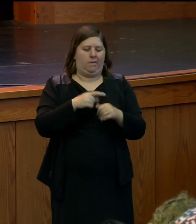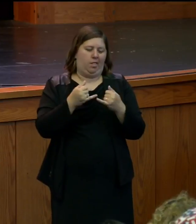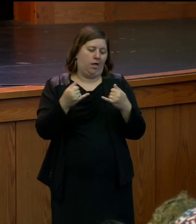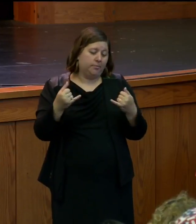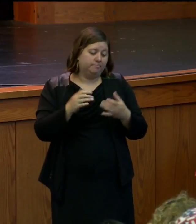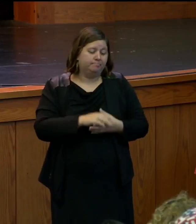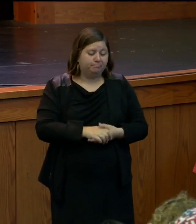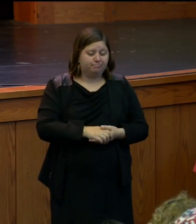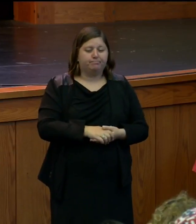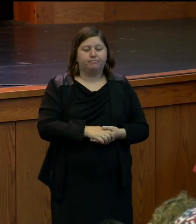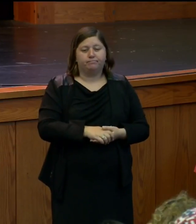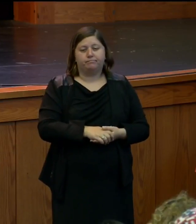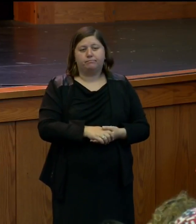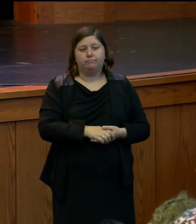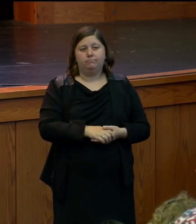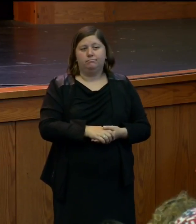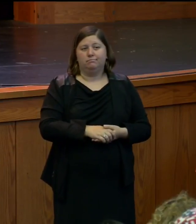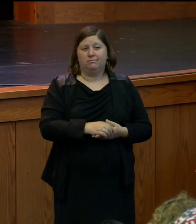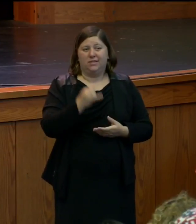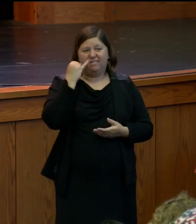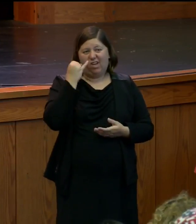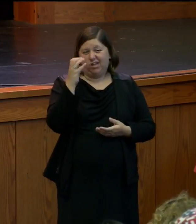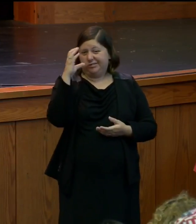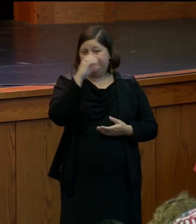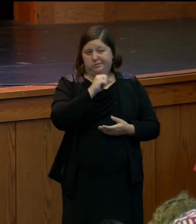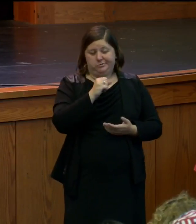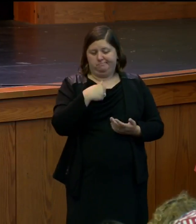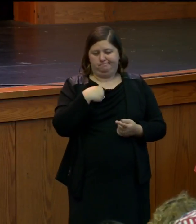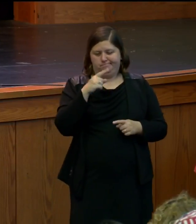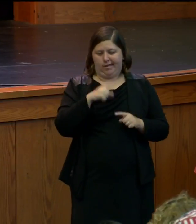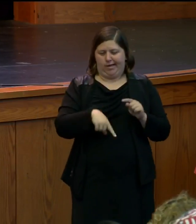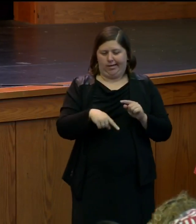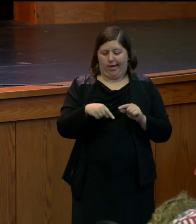ASSUMING THAT TRAIN HAS ALREADY LEFT THE STATION, HOWEVER, I DO